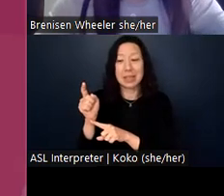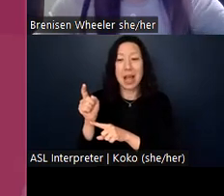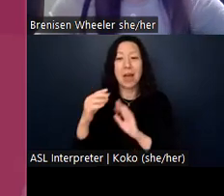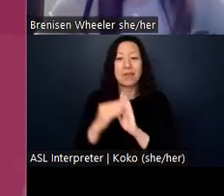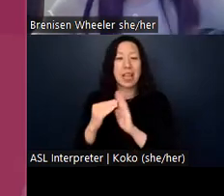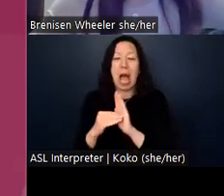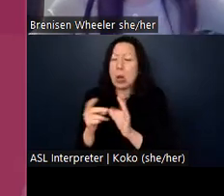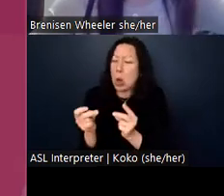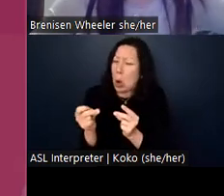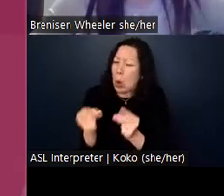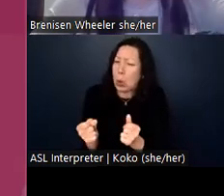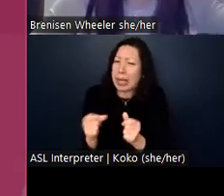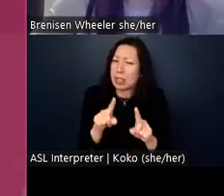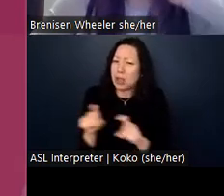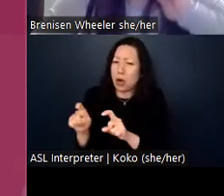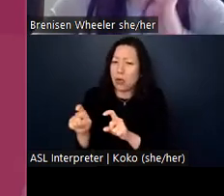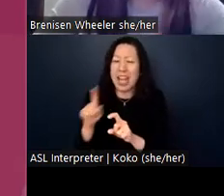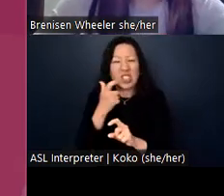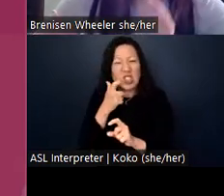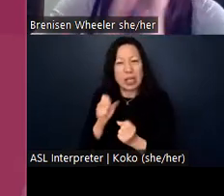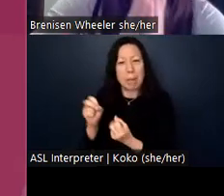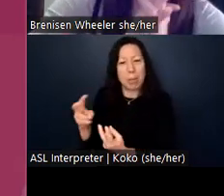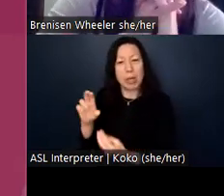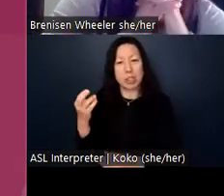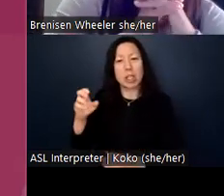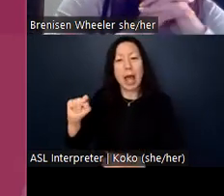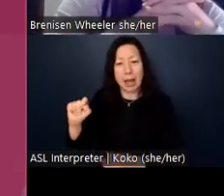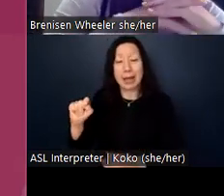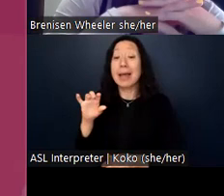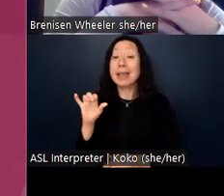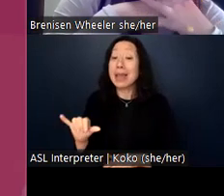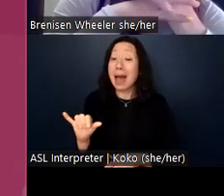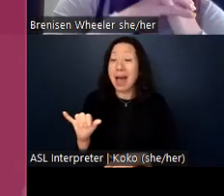survey I just put it in the chat. 13:31:47 It can only take you a few minutes